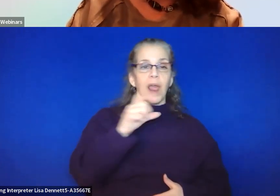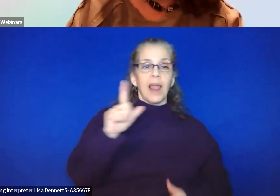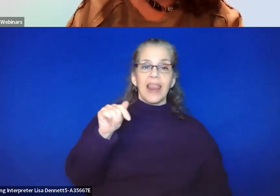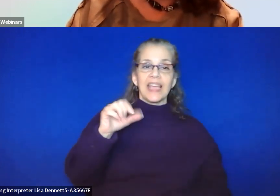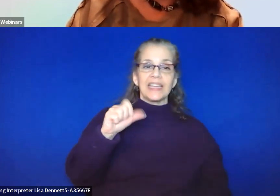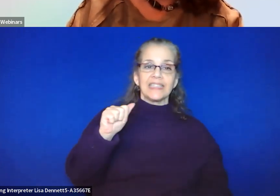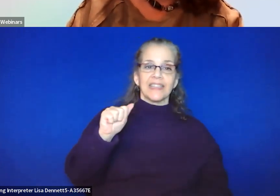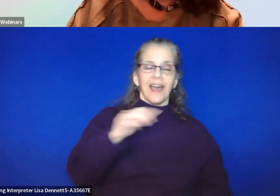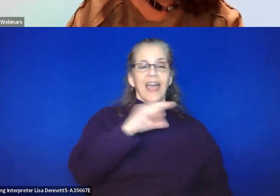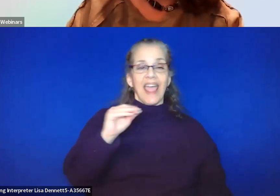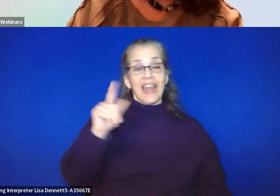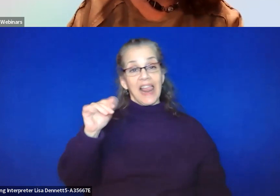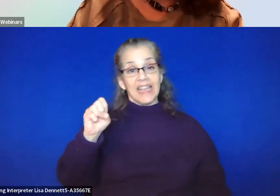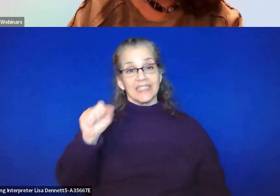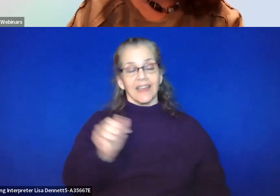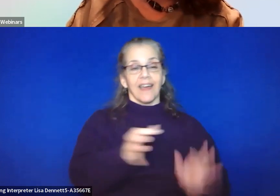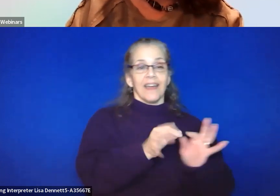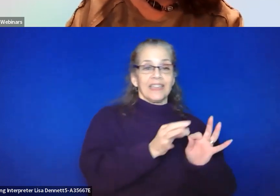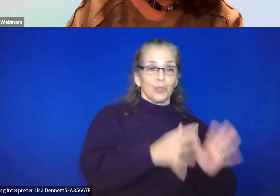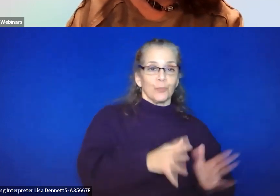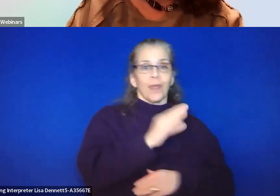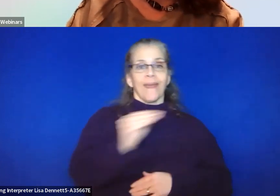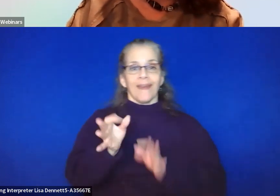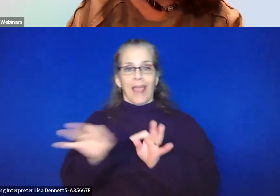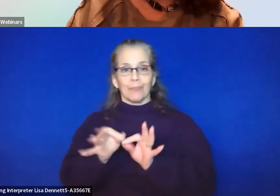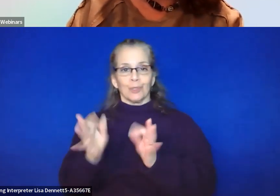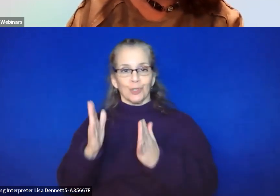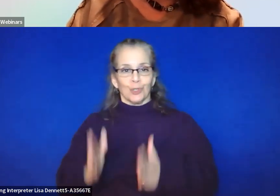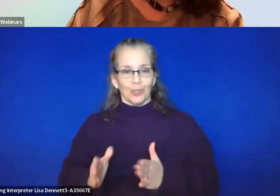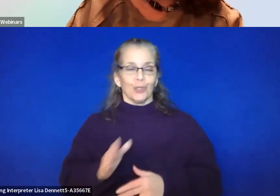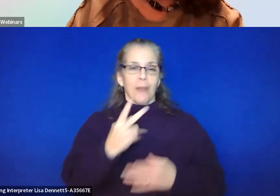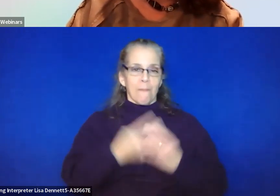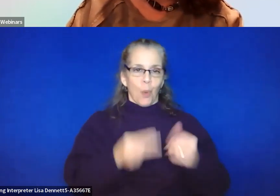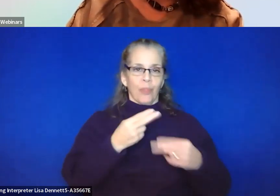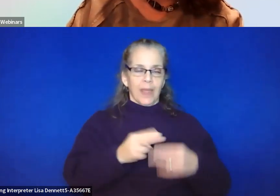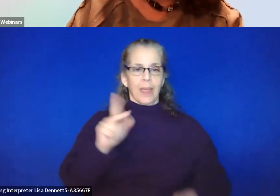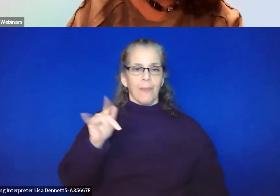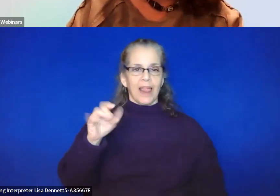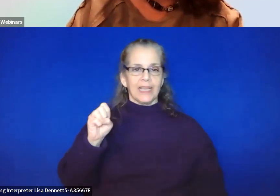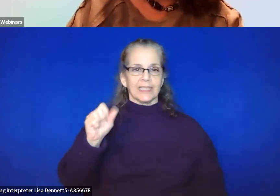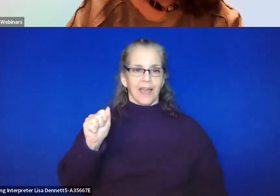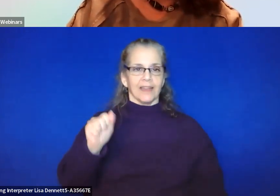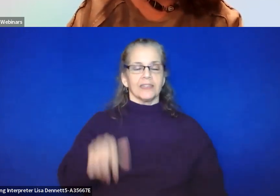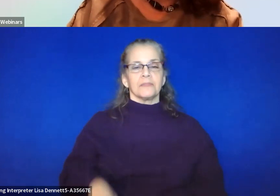and our ASL interpreter. And as we've mentioned, the webinar will be